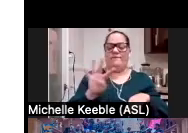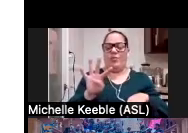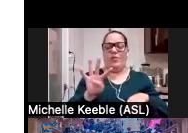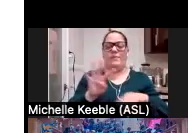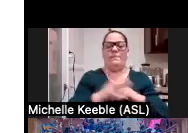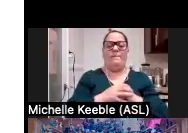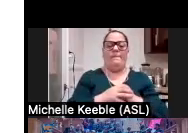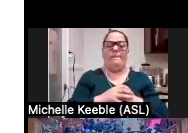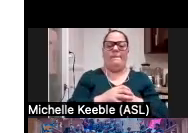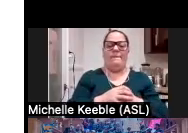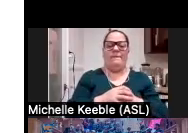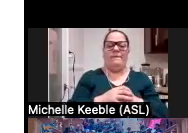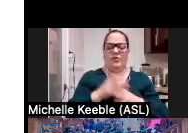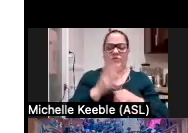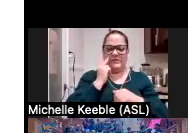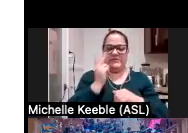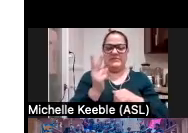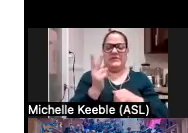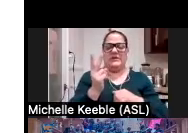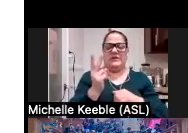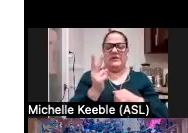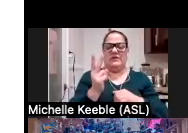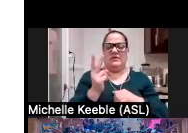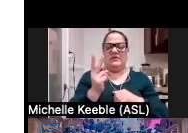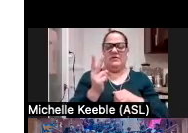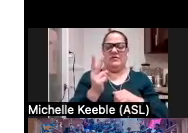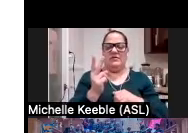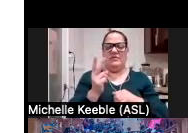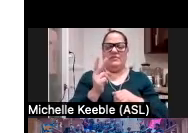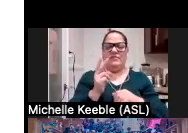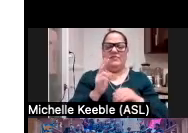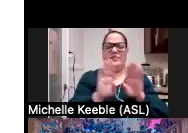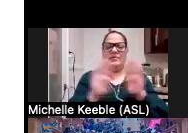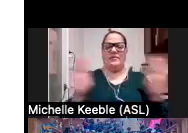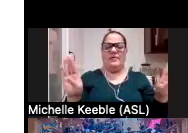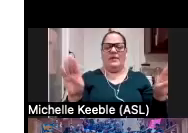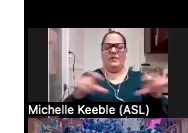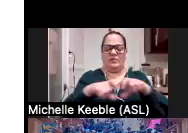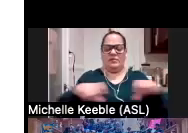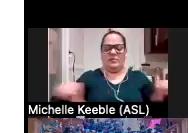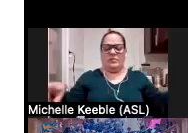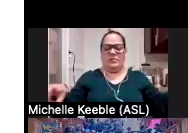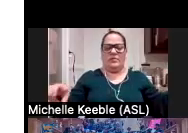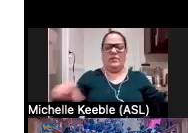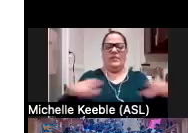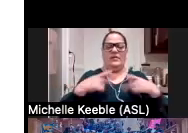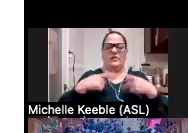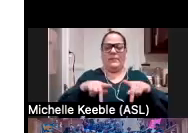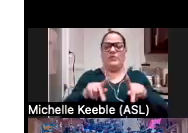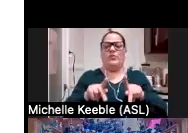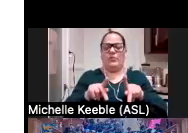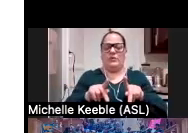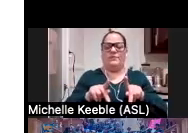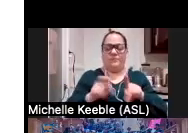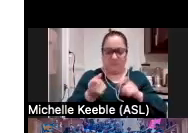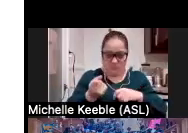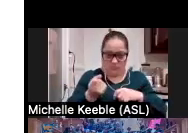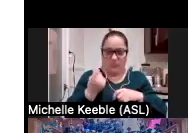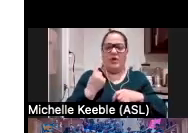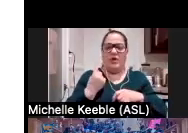uh you can see from the the panels in front uh that there's an opportunity to understand what